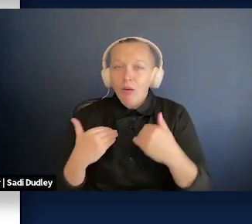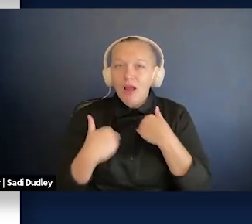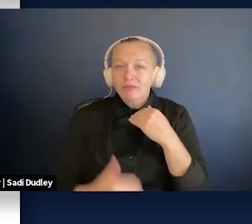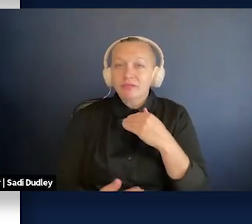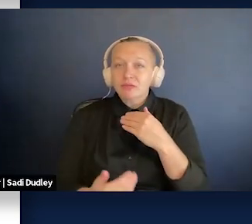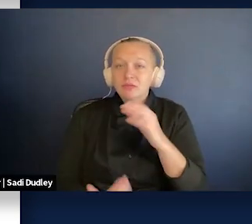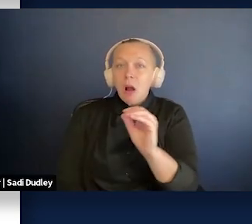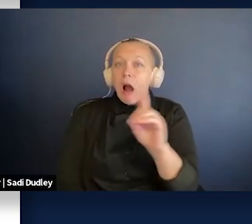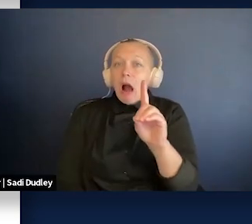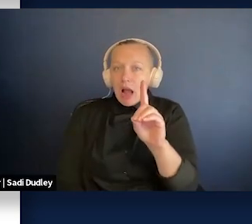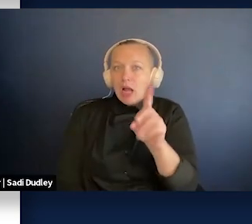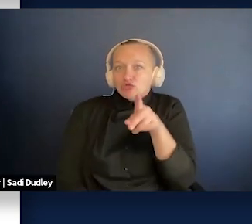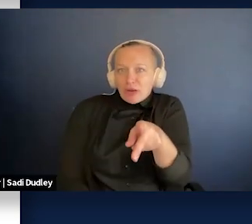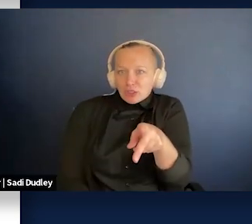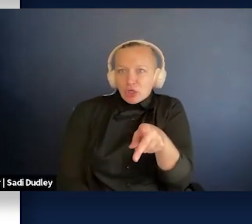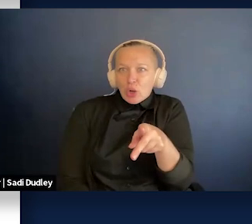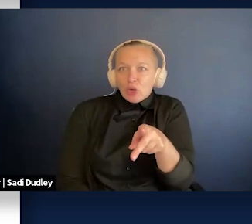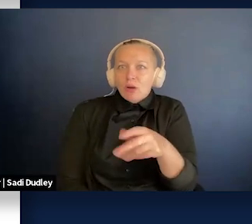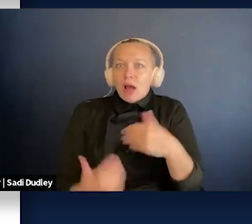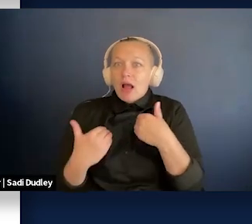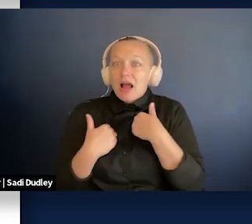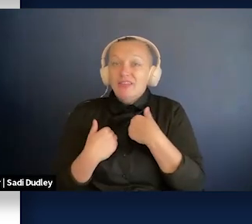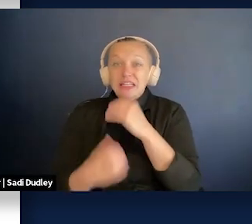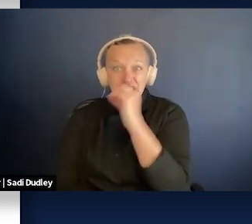of having a zero value versus a non-zero value.